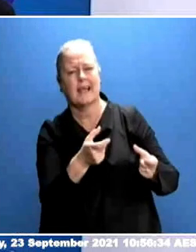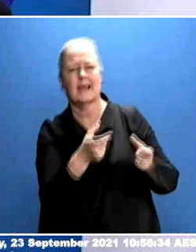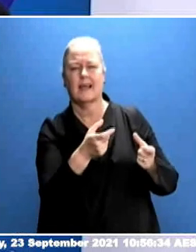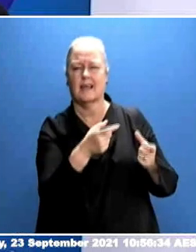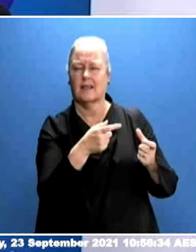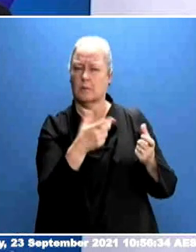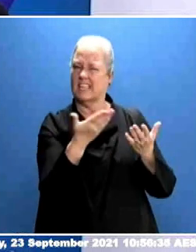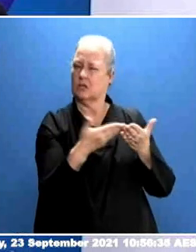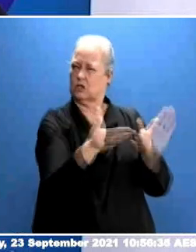Thank you, Chair.